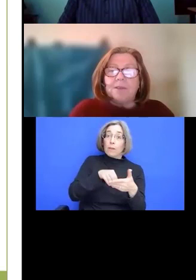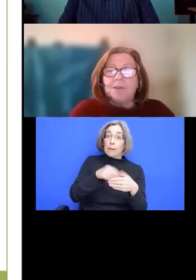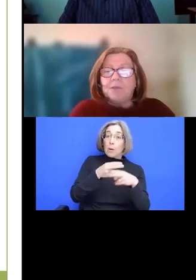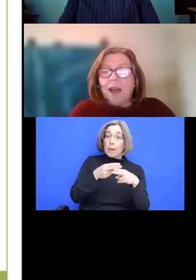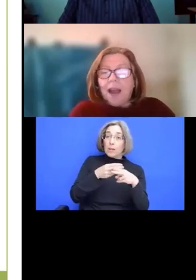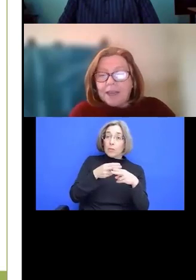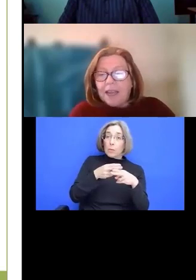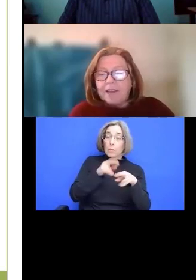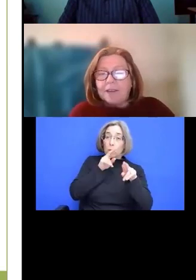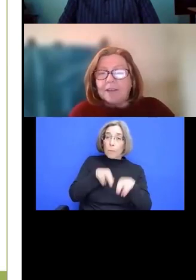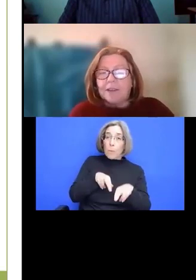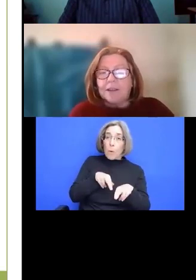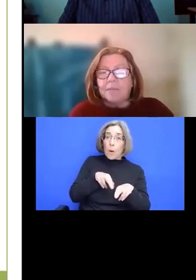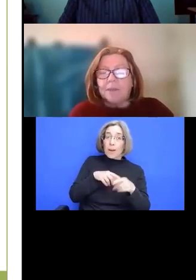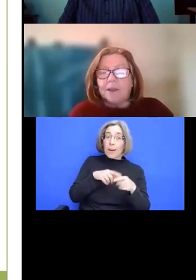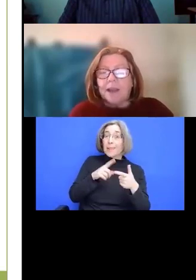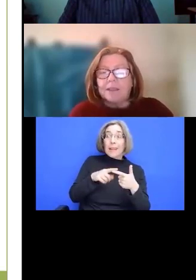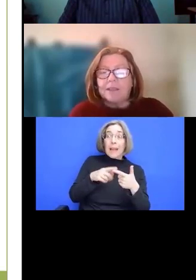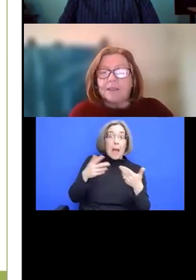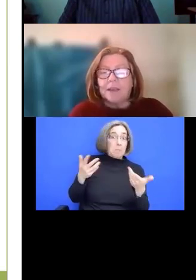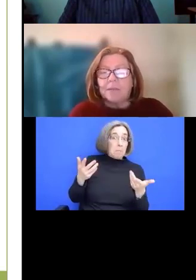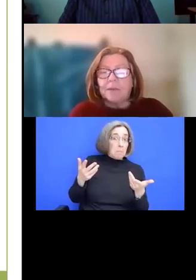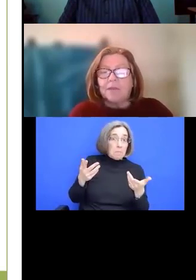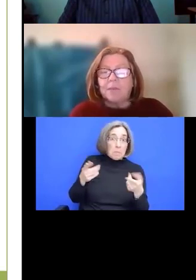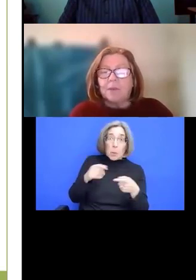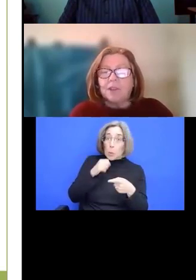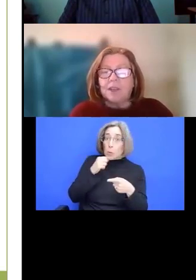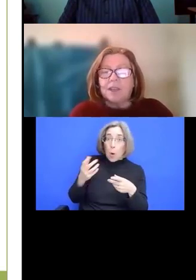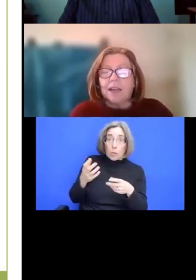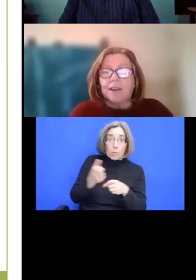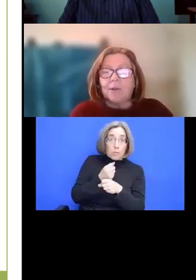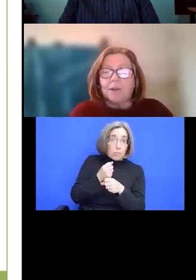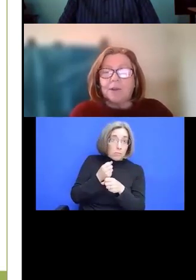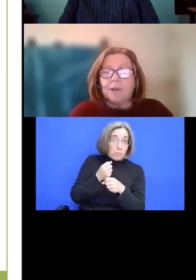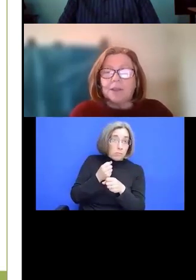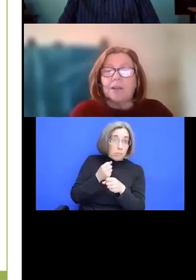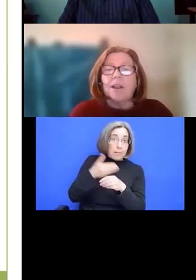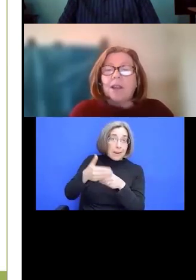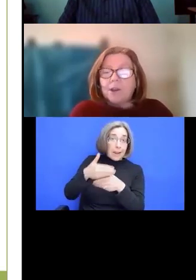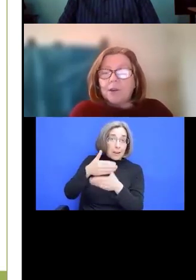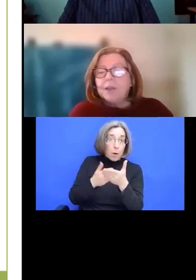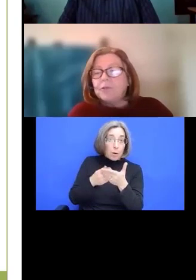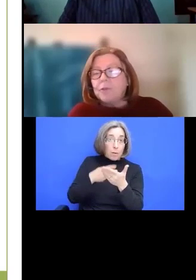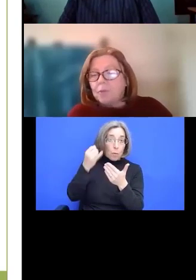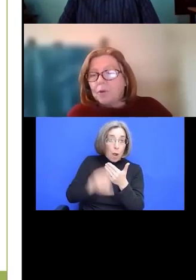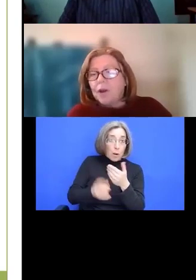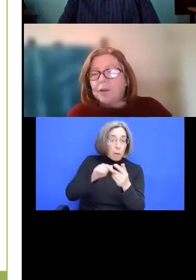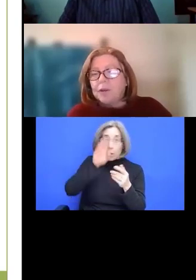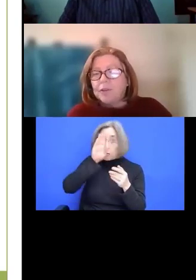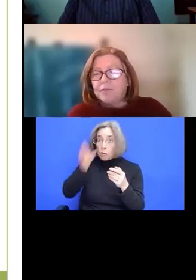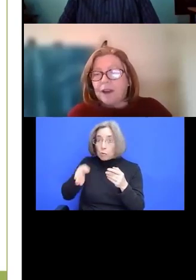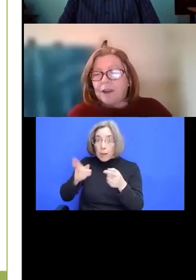do not get the next segment of your project and go into close out, your interim will go into the final.